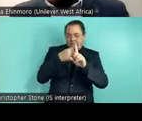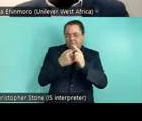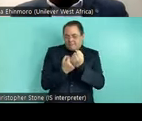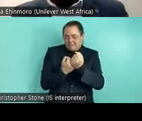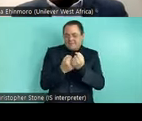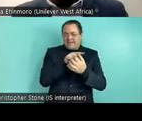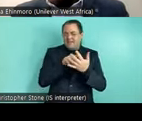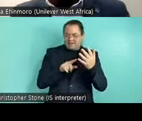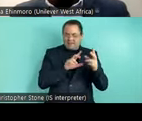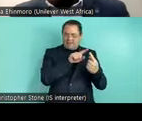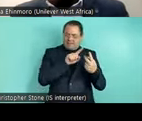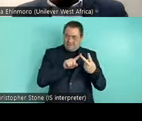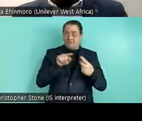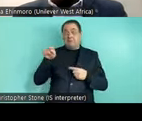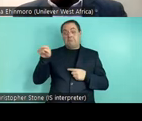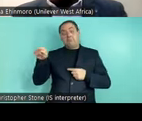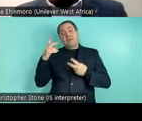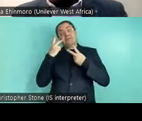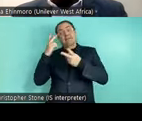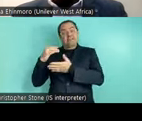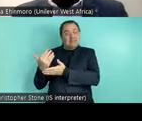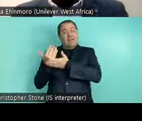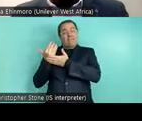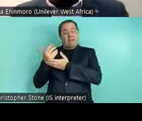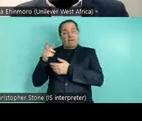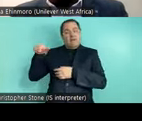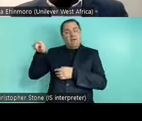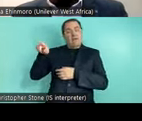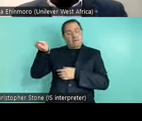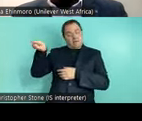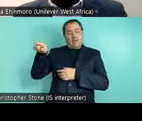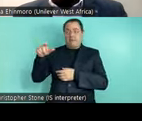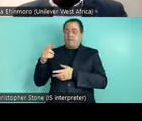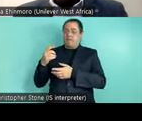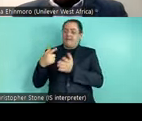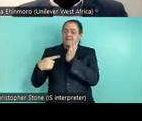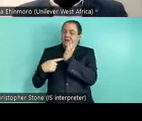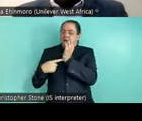15:06:50 was happened to now be our technical provide technical support for us. So they